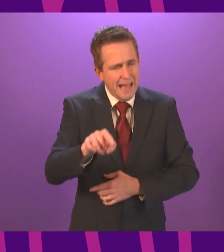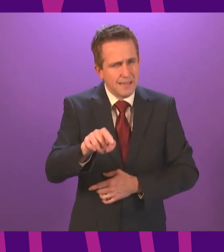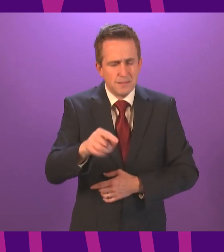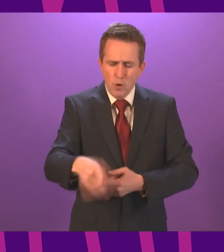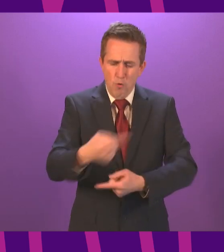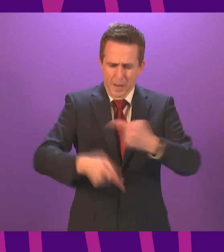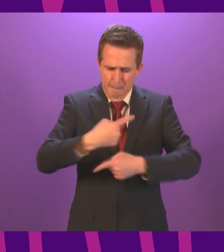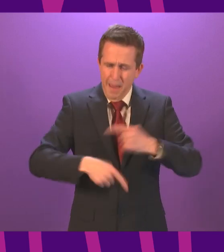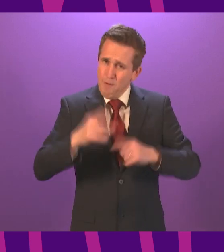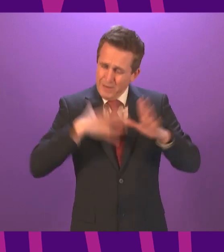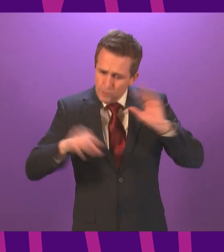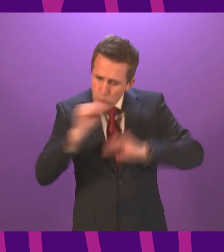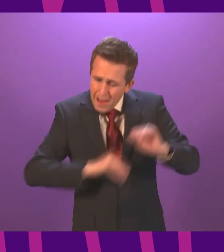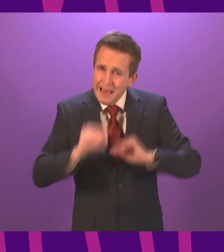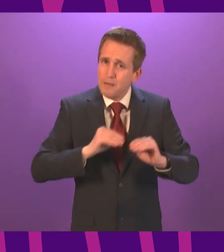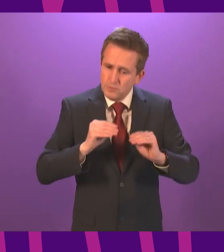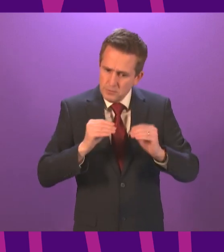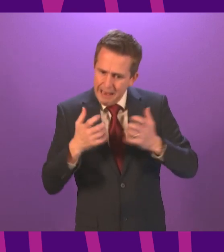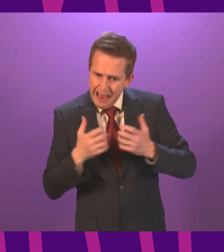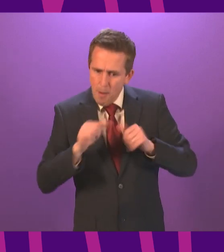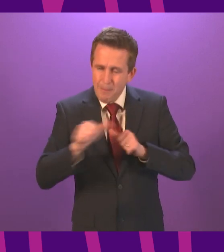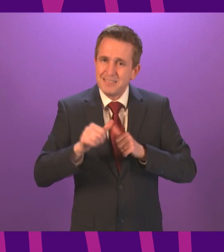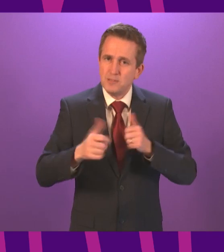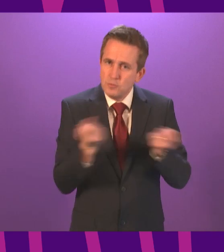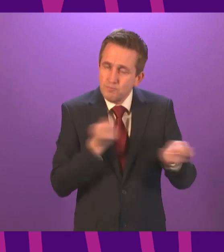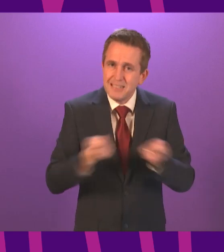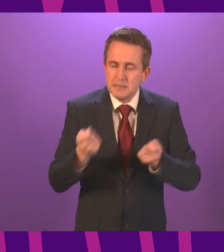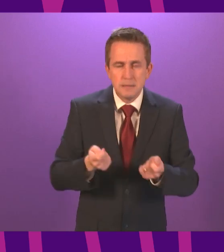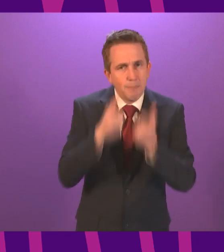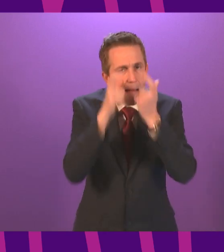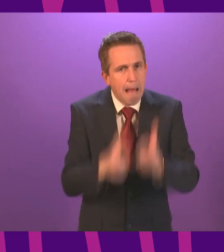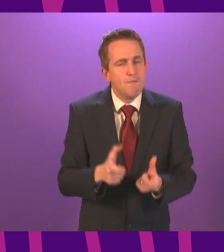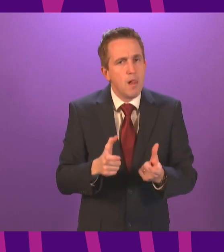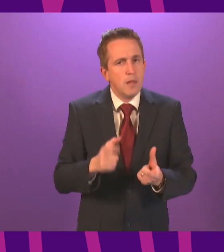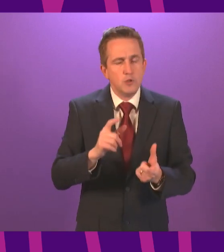listen to advice and ultimately, I hope, arrive at a judgment that we all think is safe and sensible.